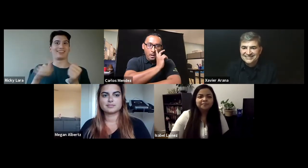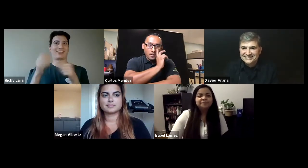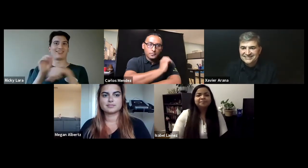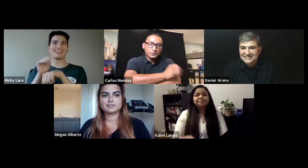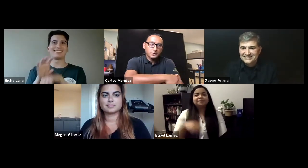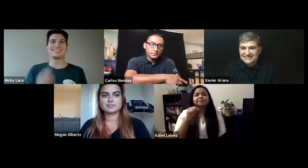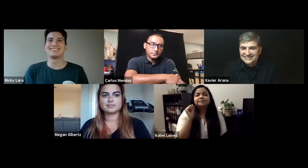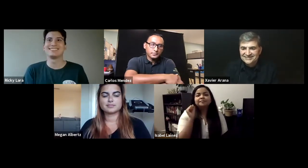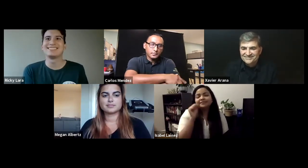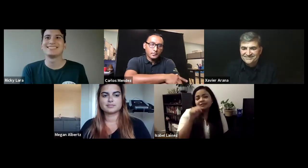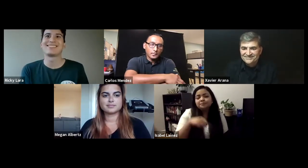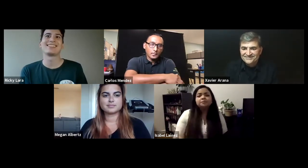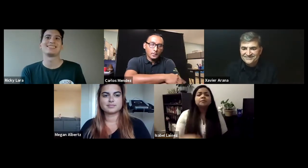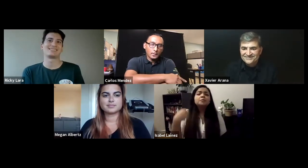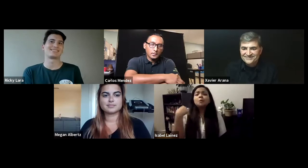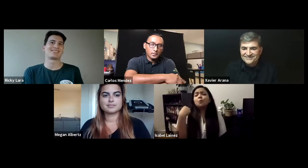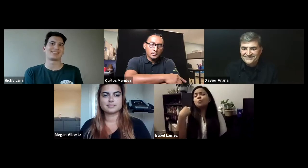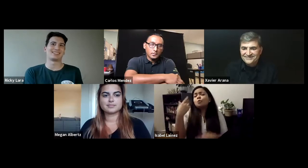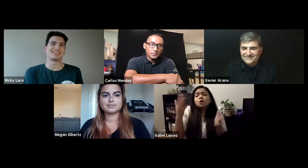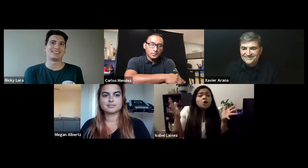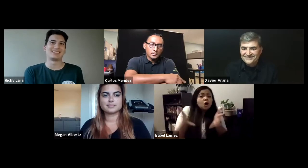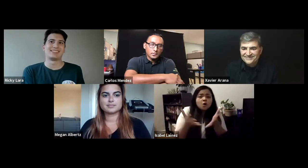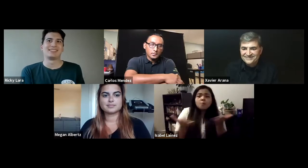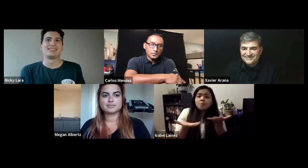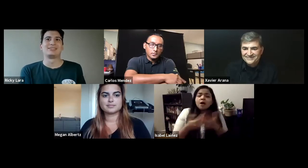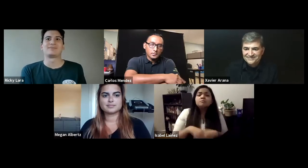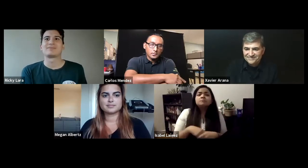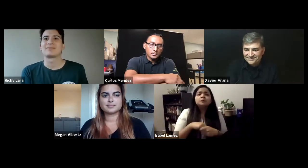It's true. So, Isabel, how about you?